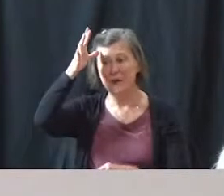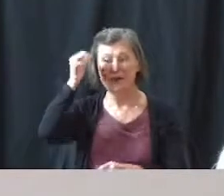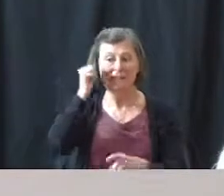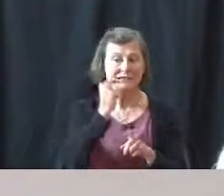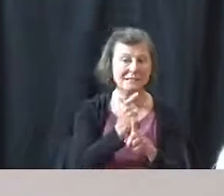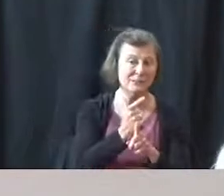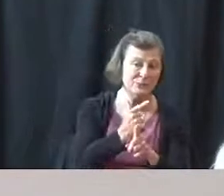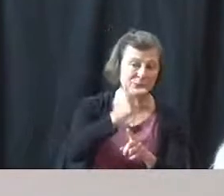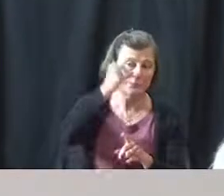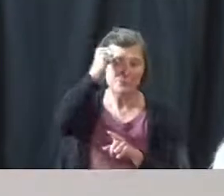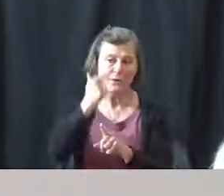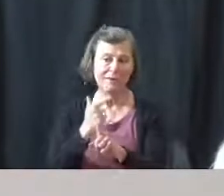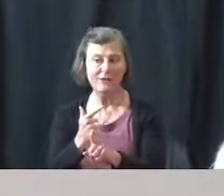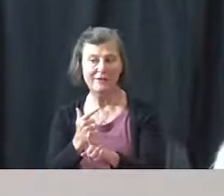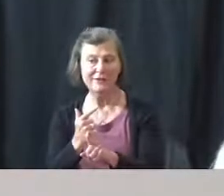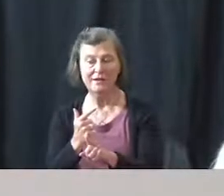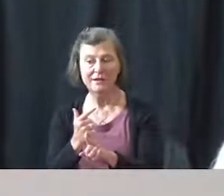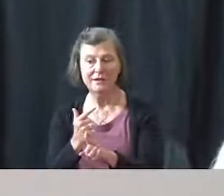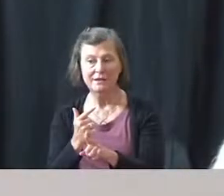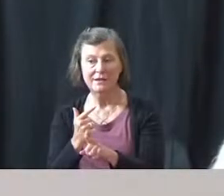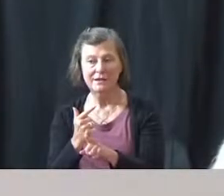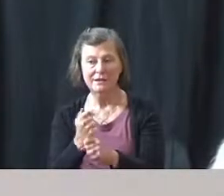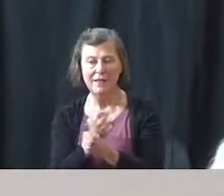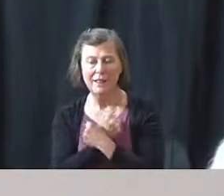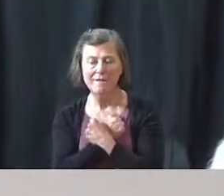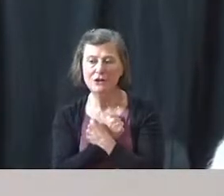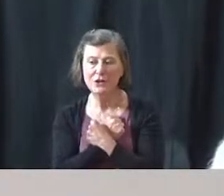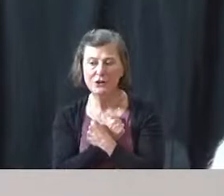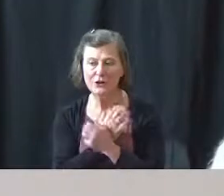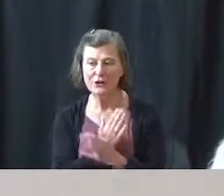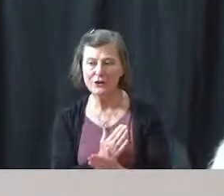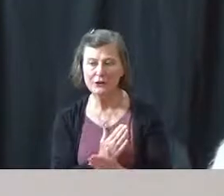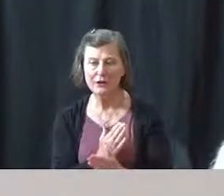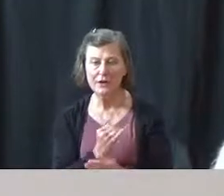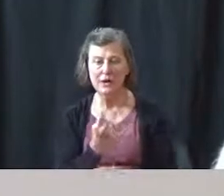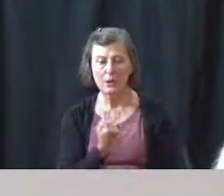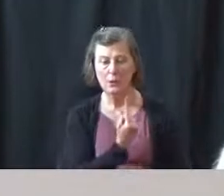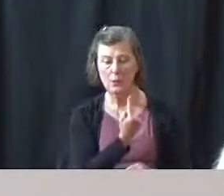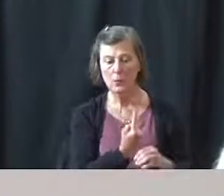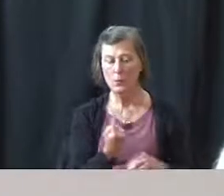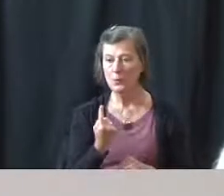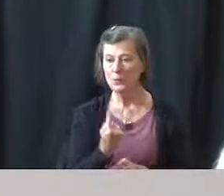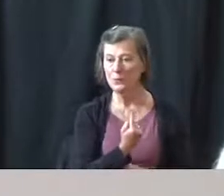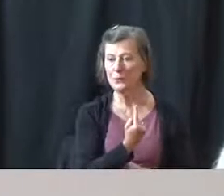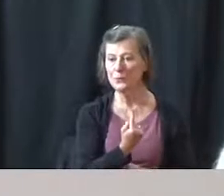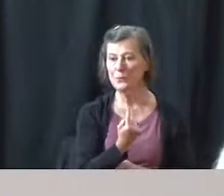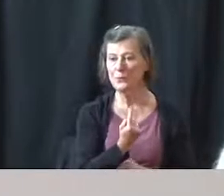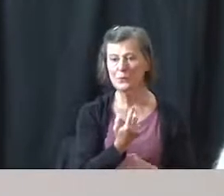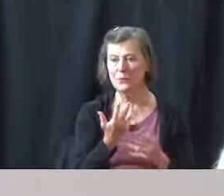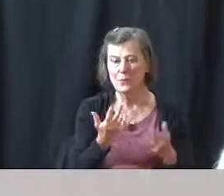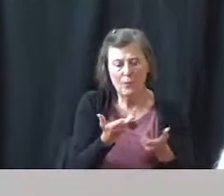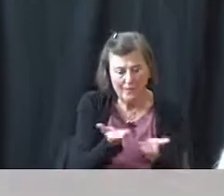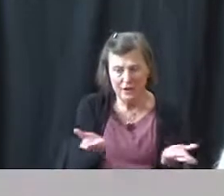and brother, lover and loner what they are.